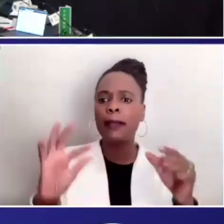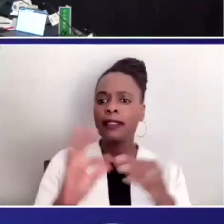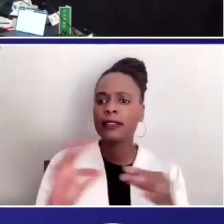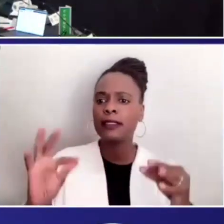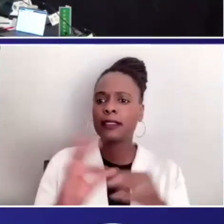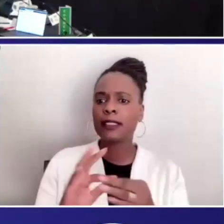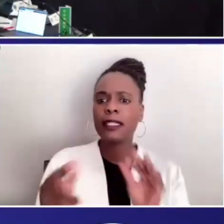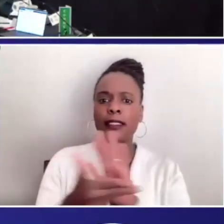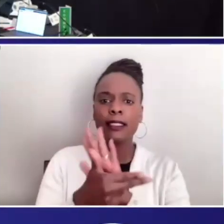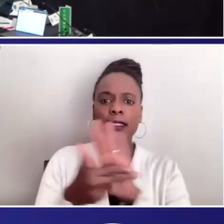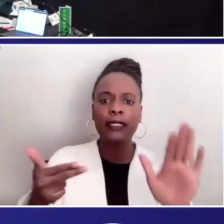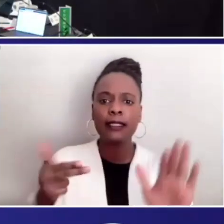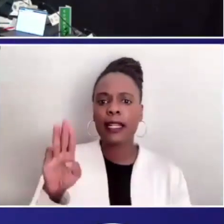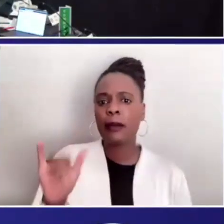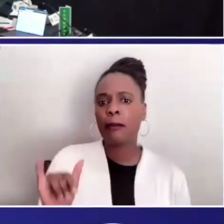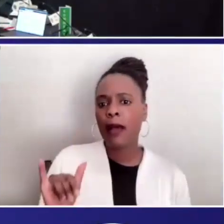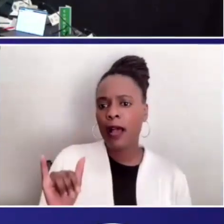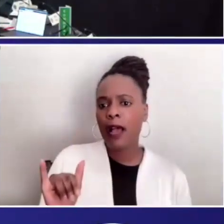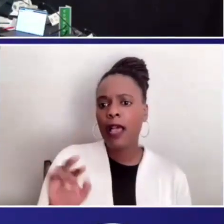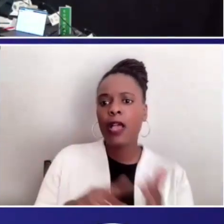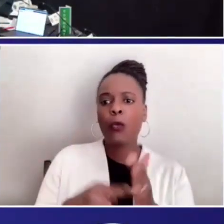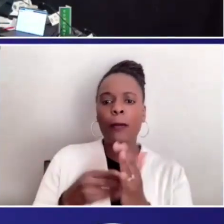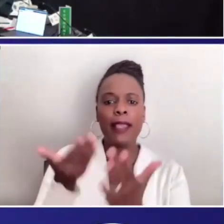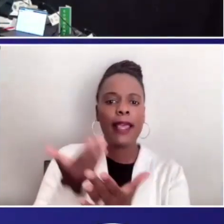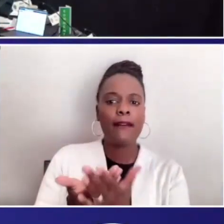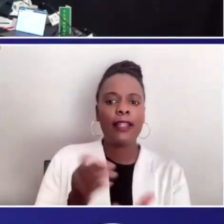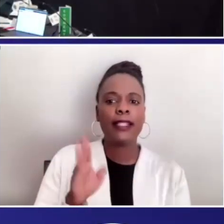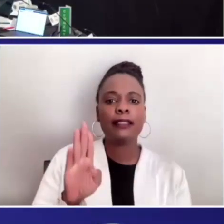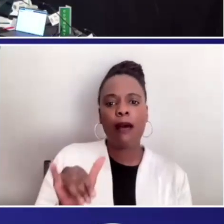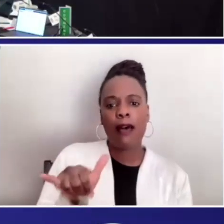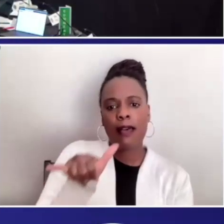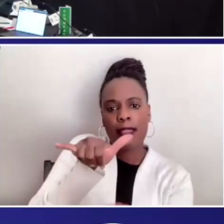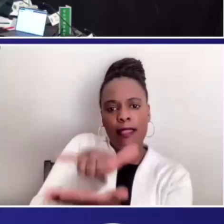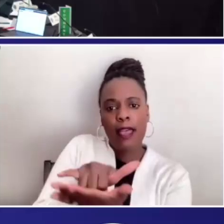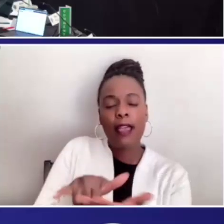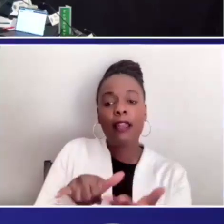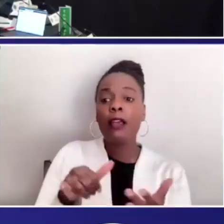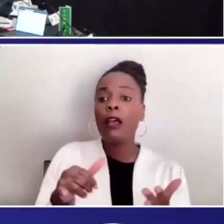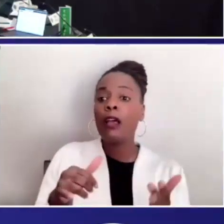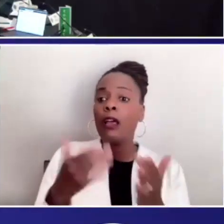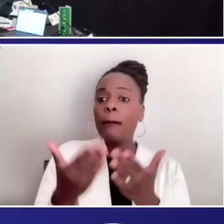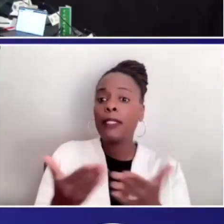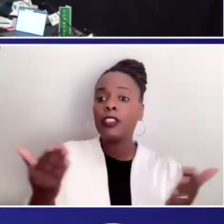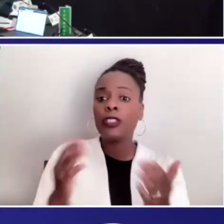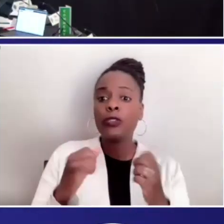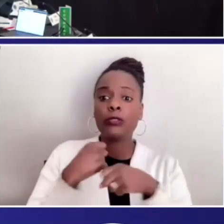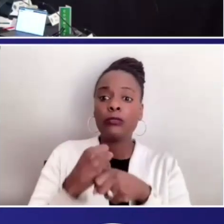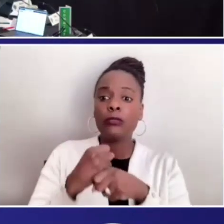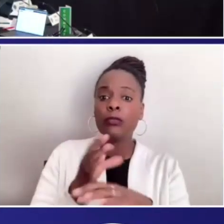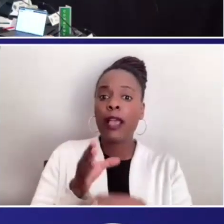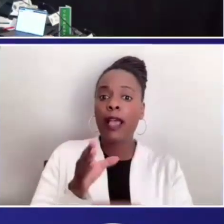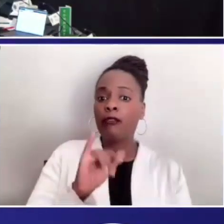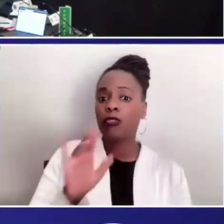that to be evidenced by that to the extent that there are materials that are produced after July 5th that reference it as a